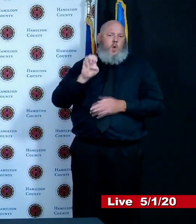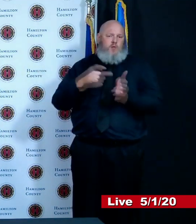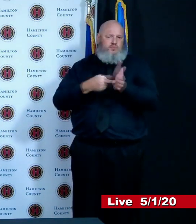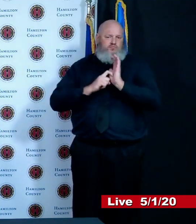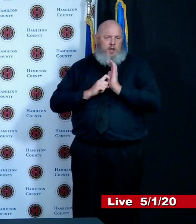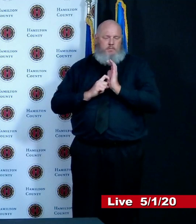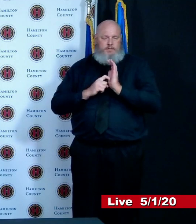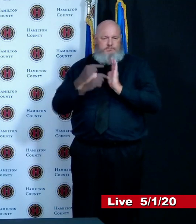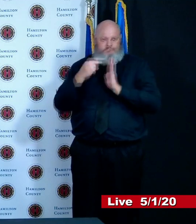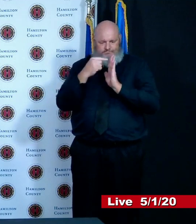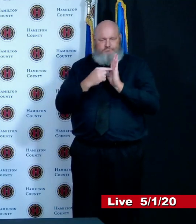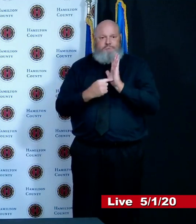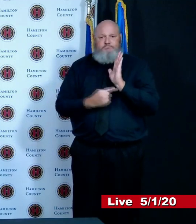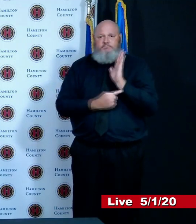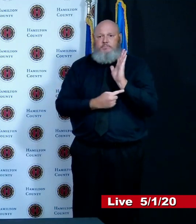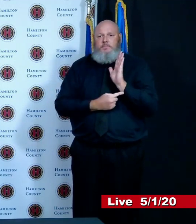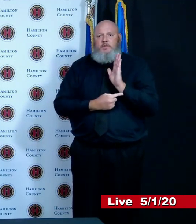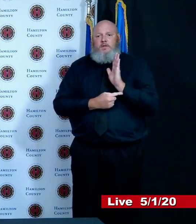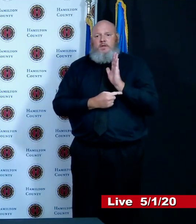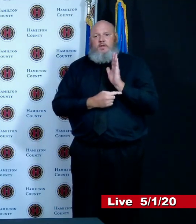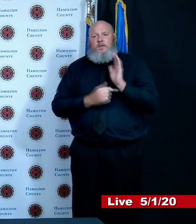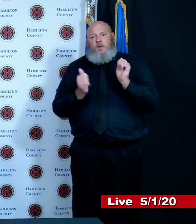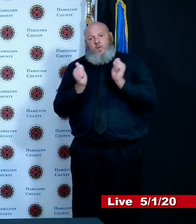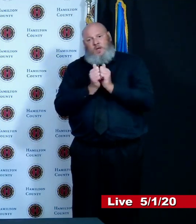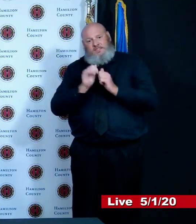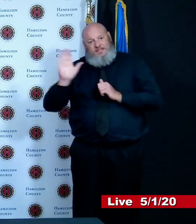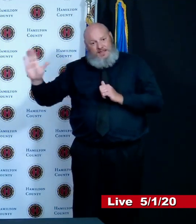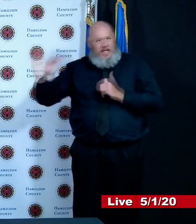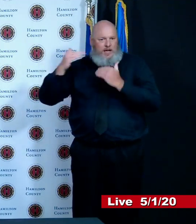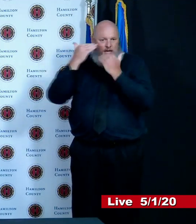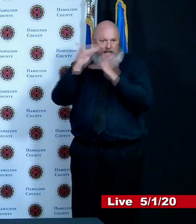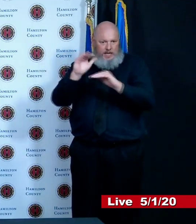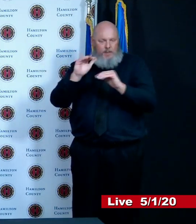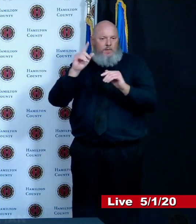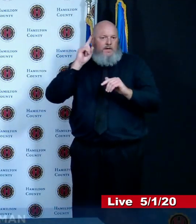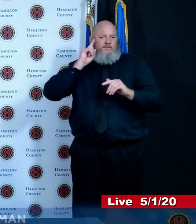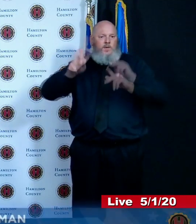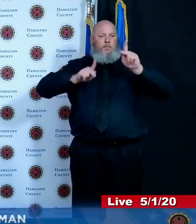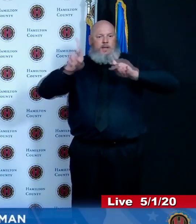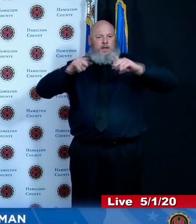recreative or doing doing shopping and things of that nature if you want to see